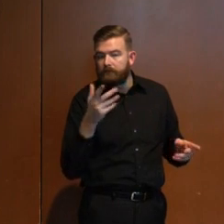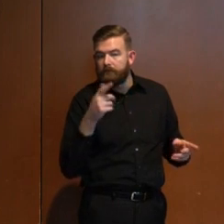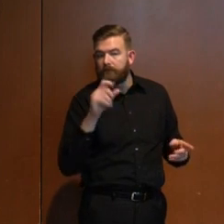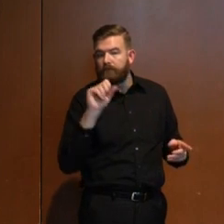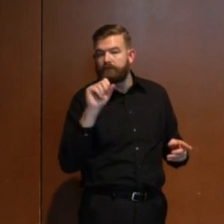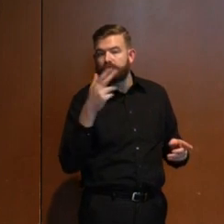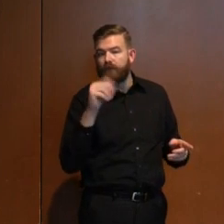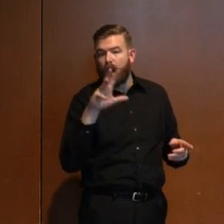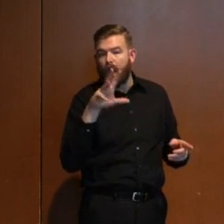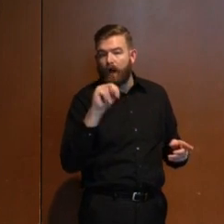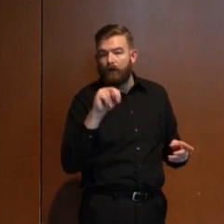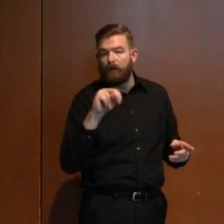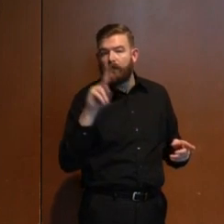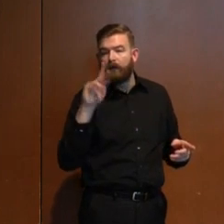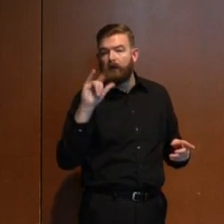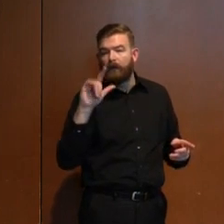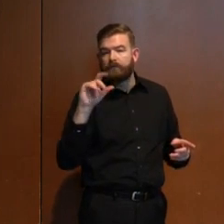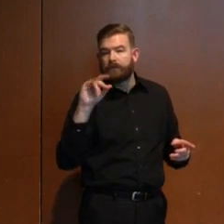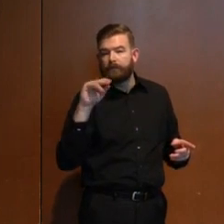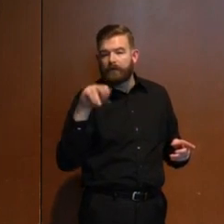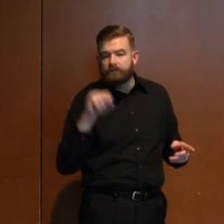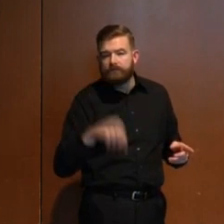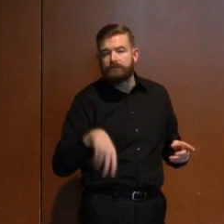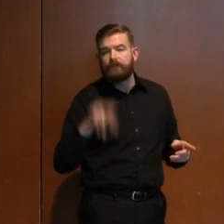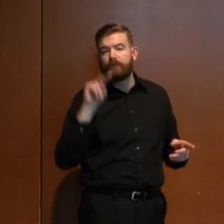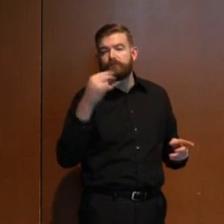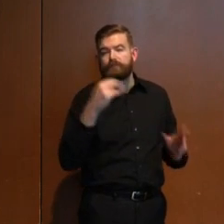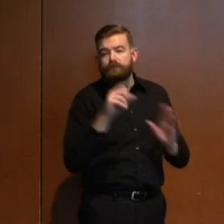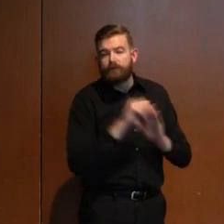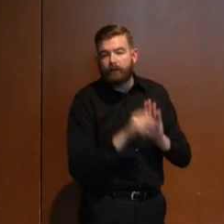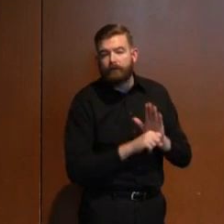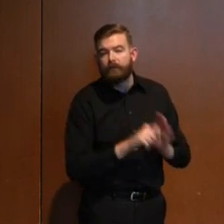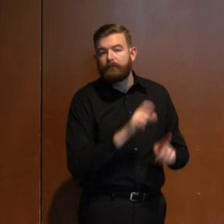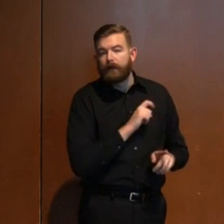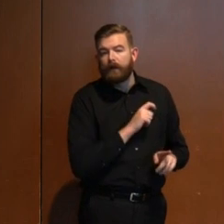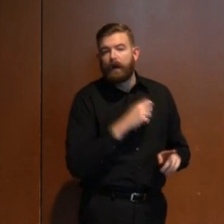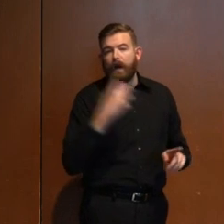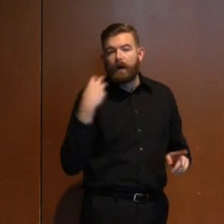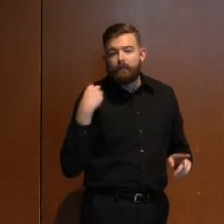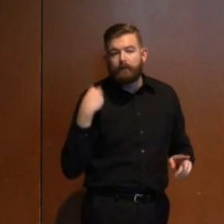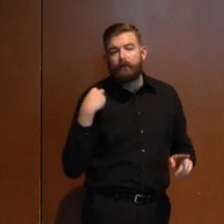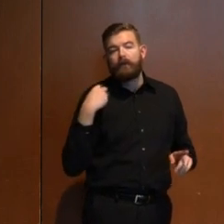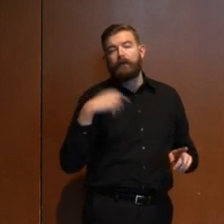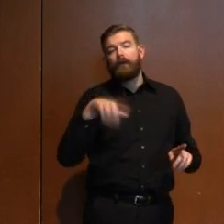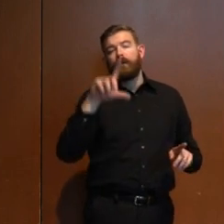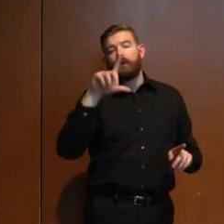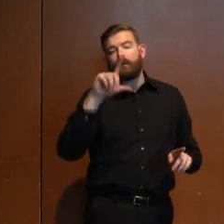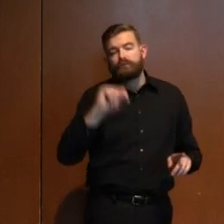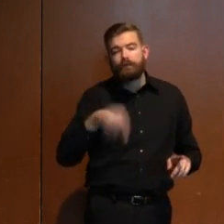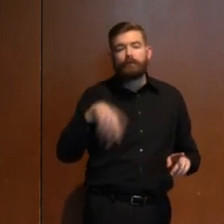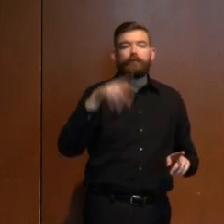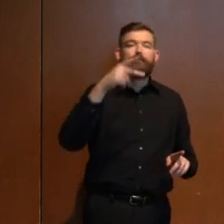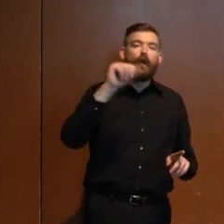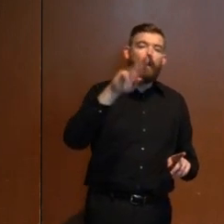WRONG BUT ASSUMES IT DOESN'T VIOLATE ANY PROPRIETARY BUT IF WE CAN SHOW THE ROCK AND SHOW THIS IS LIEUTENANT COLONEL